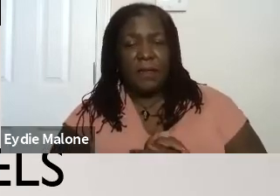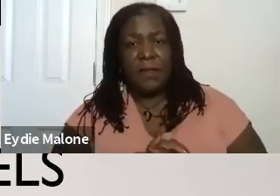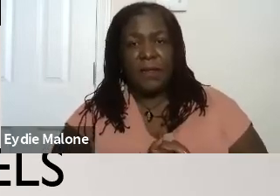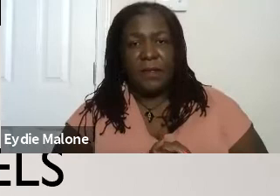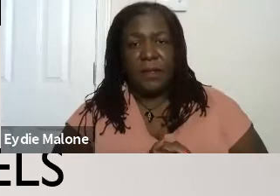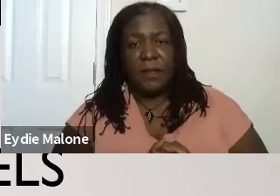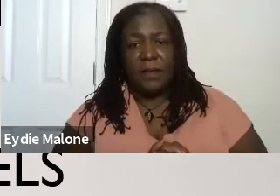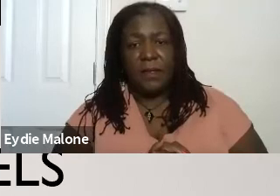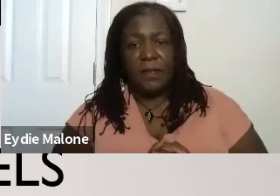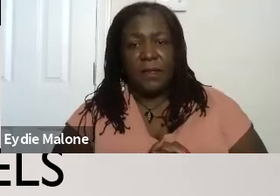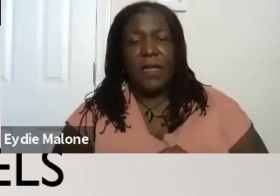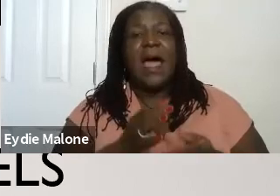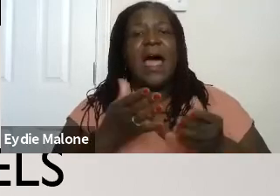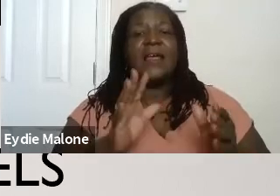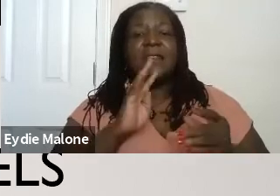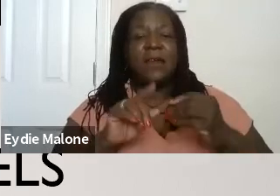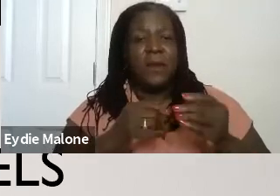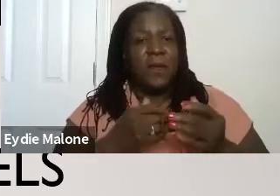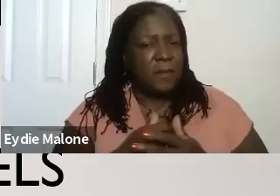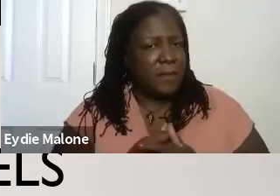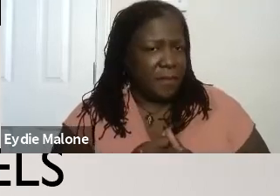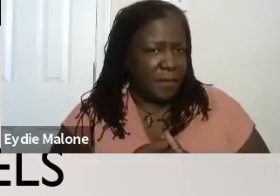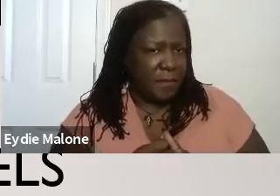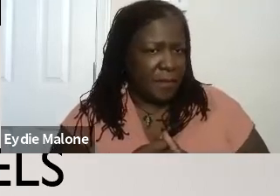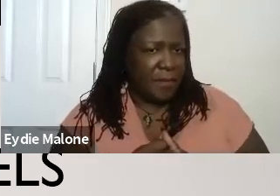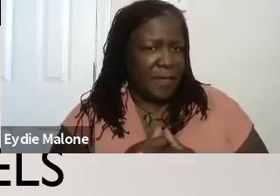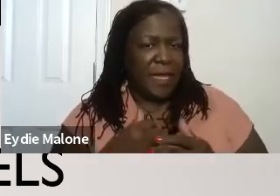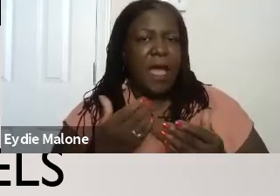talk about the two different communities. I recommend that people who are unvaccinated